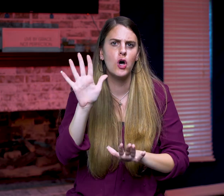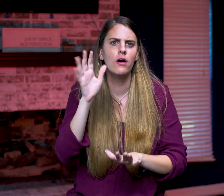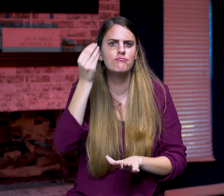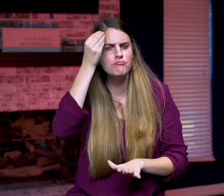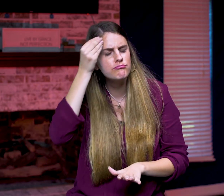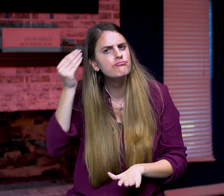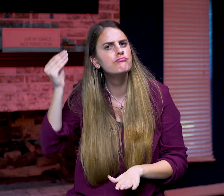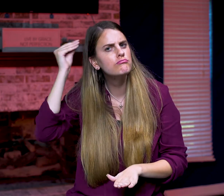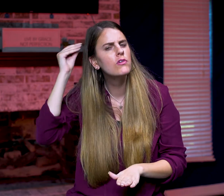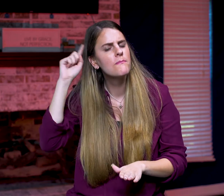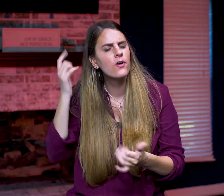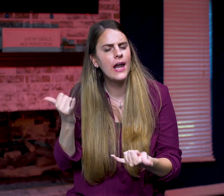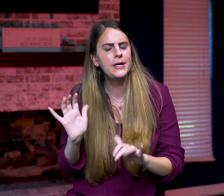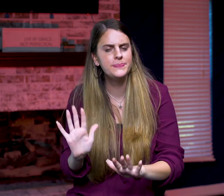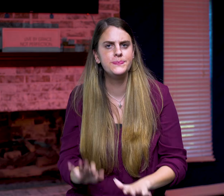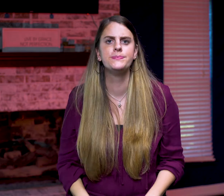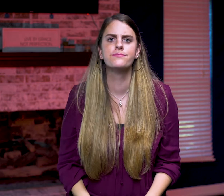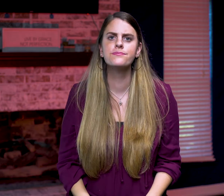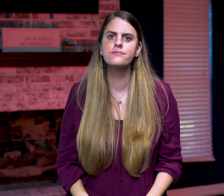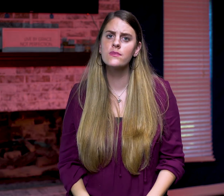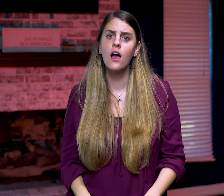so put a pin in it for now.